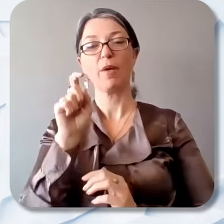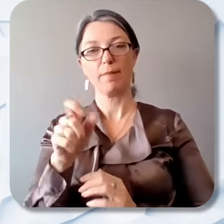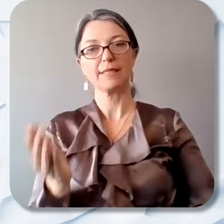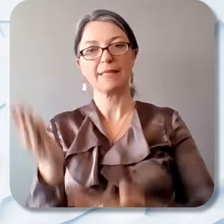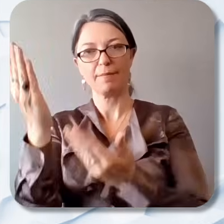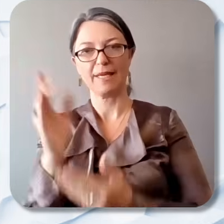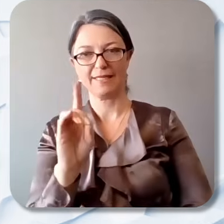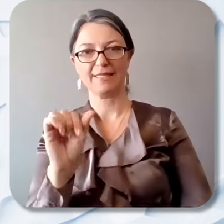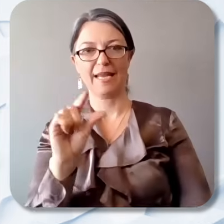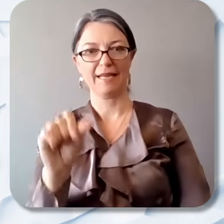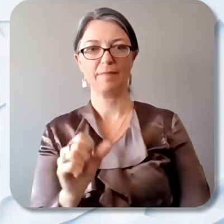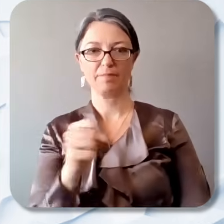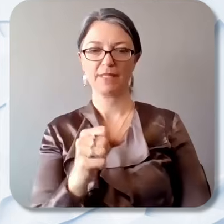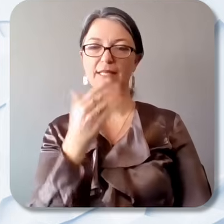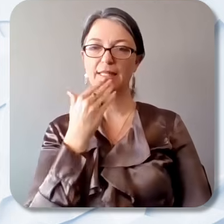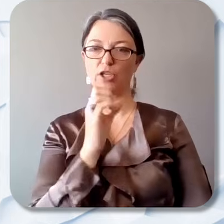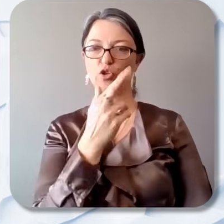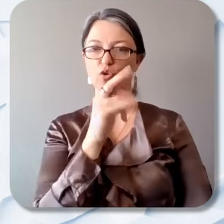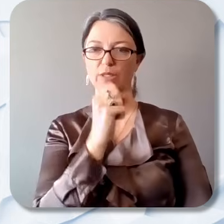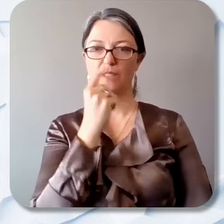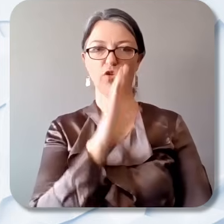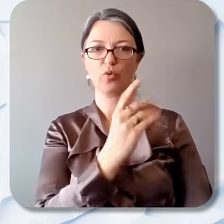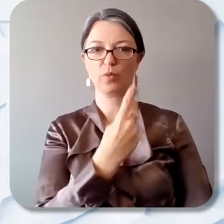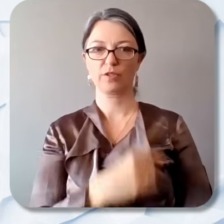Yeah, Thank you, Chris, for that. Go ahead.